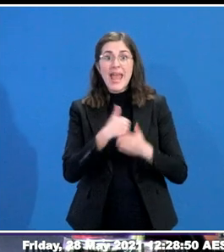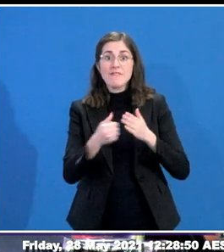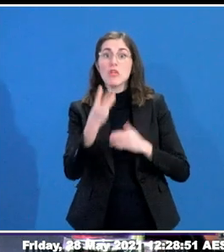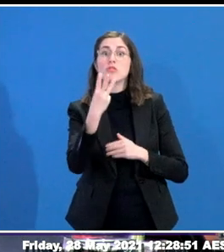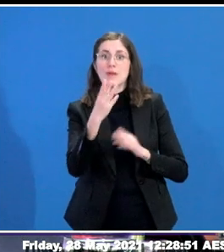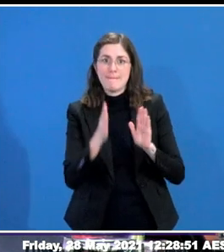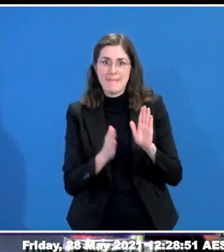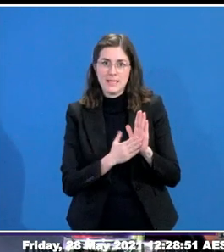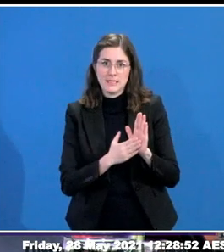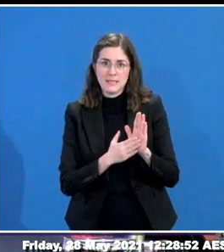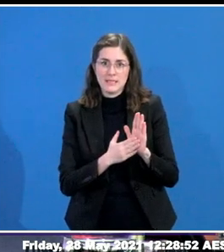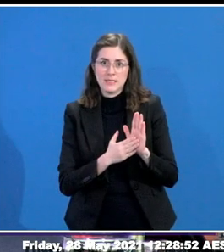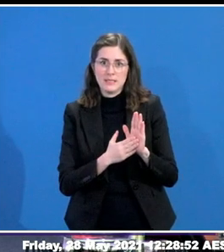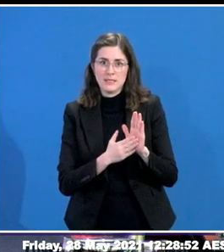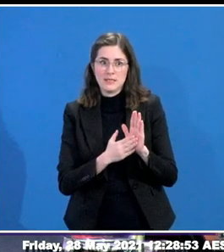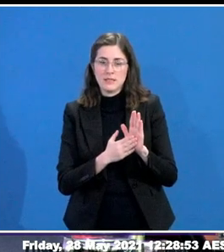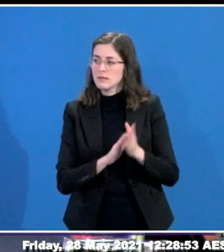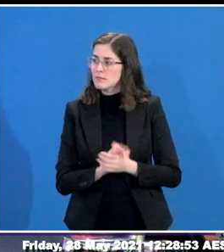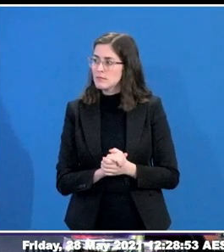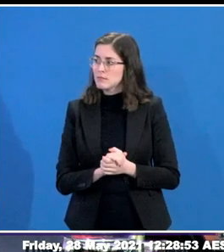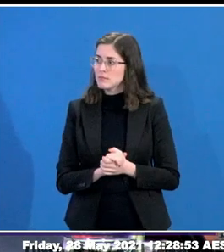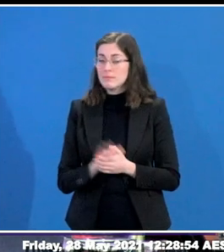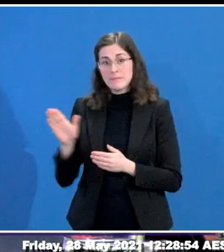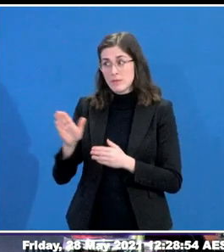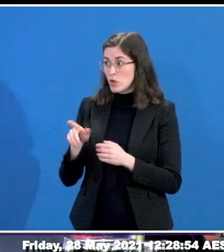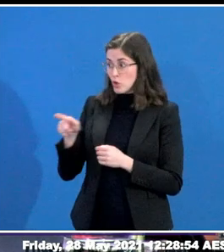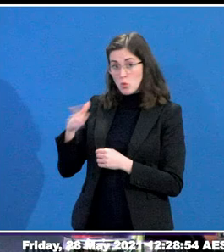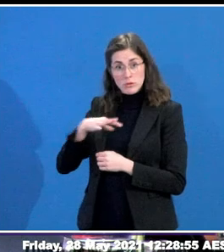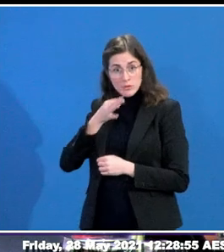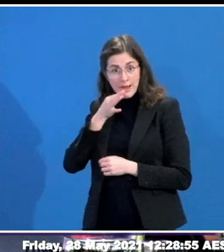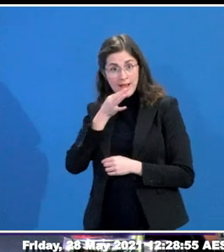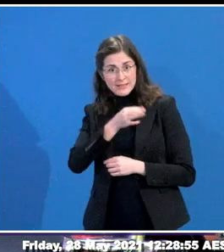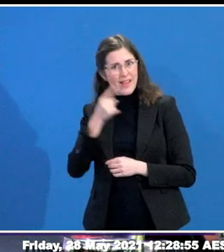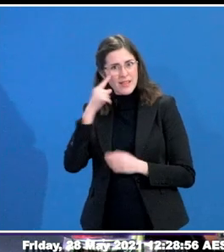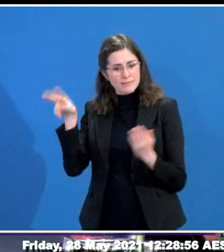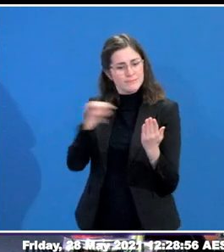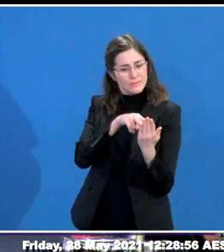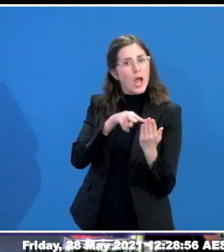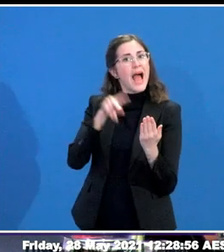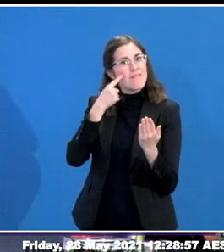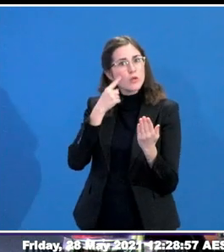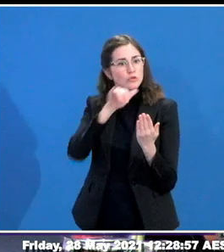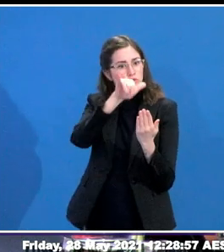She visited --- I think if Mr Duggan wants to ask about this, then he should go to the evidence given.